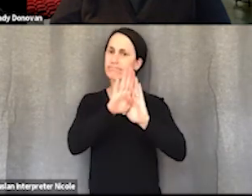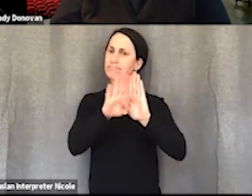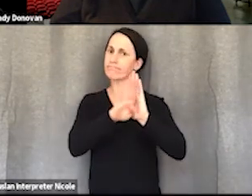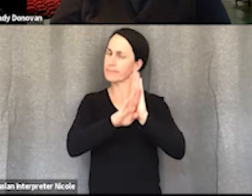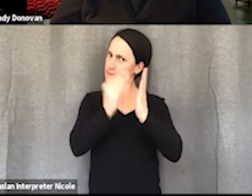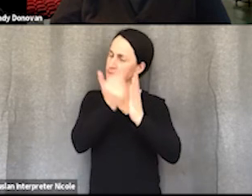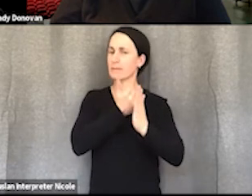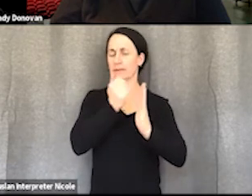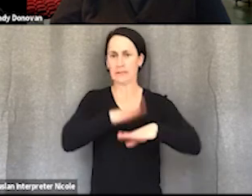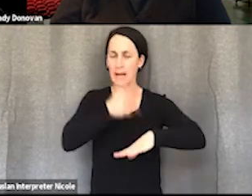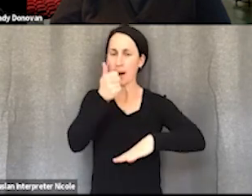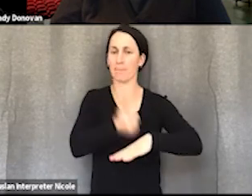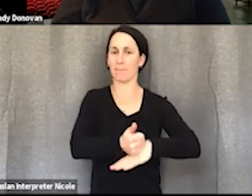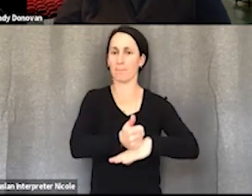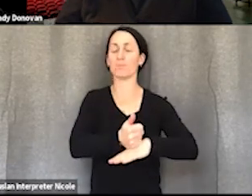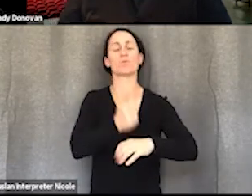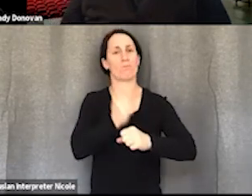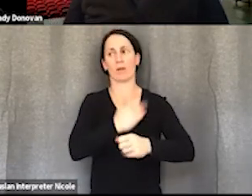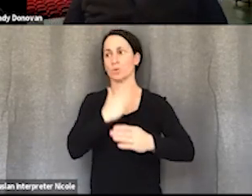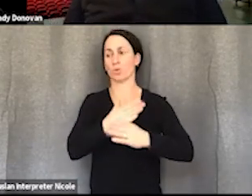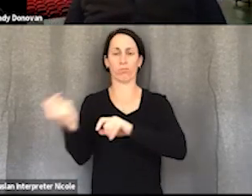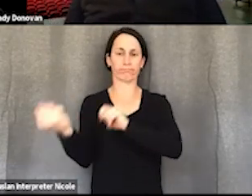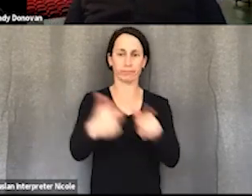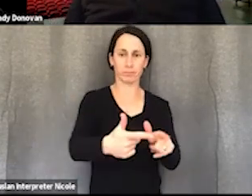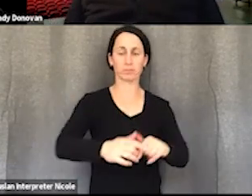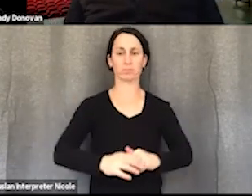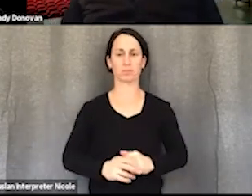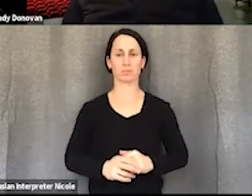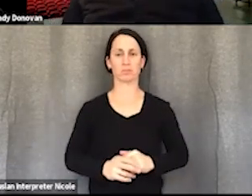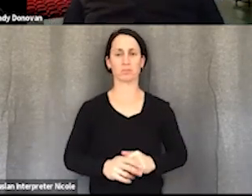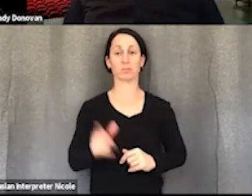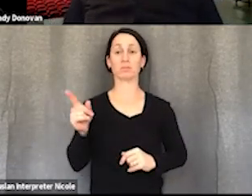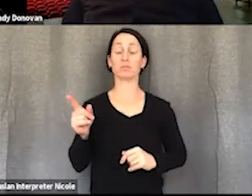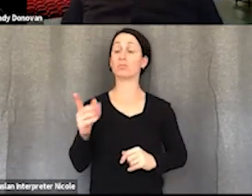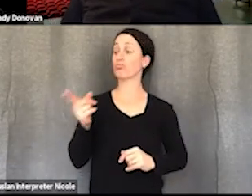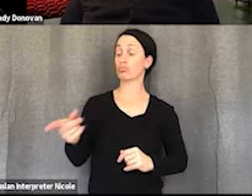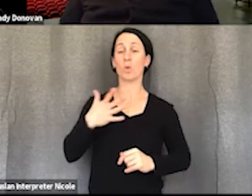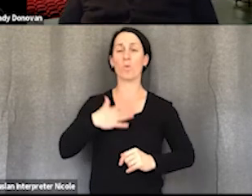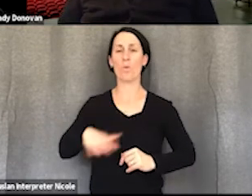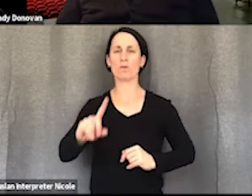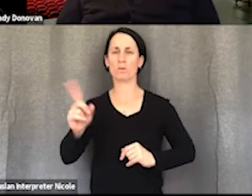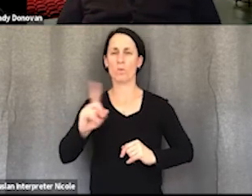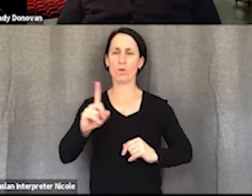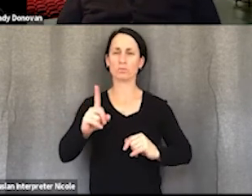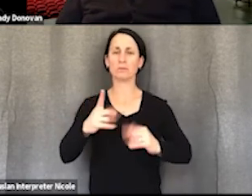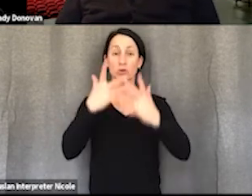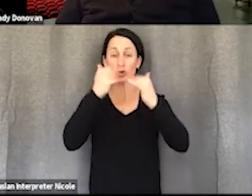So basically in terms of which ones they find the most encouraging, check-in is really key.